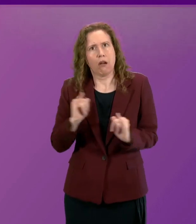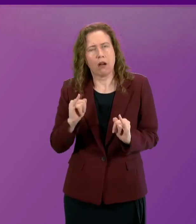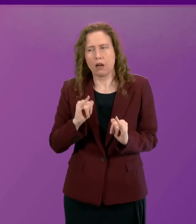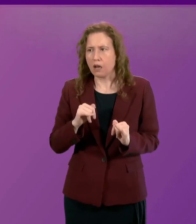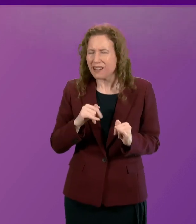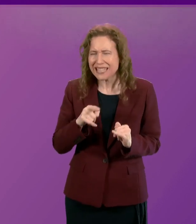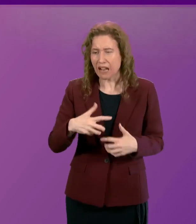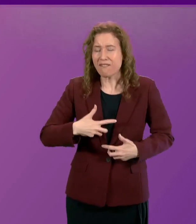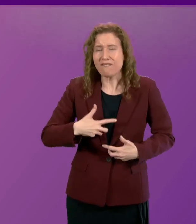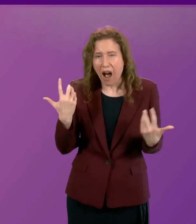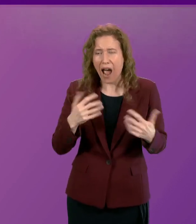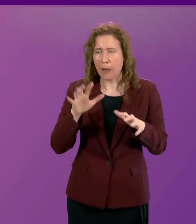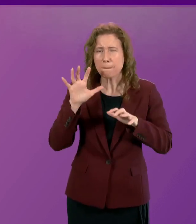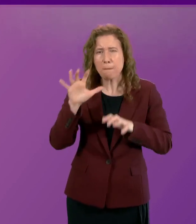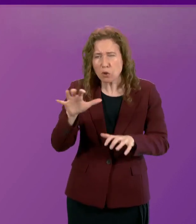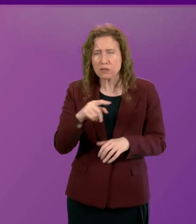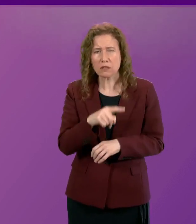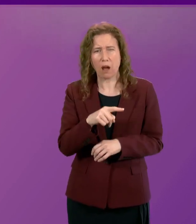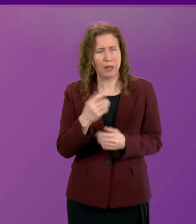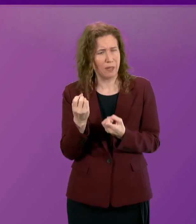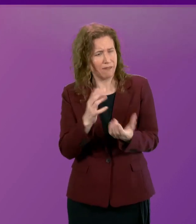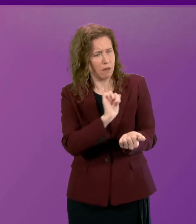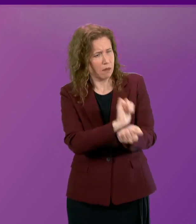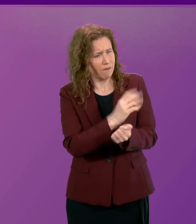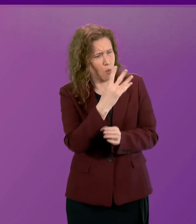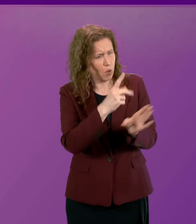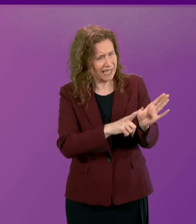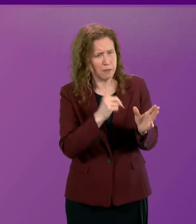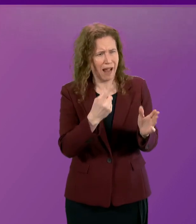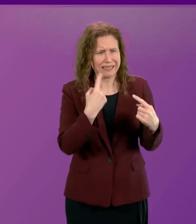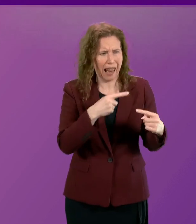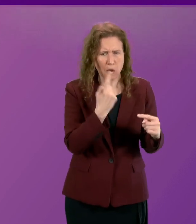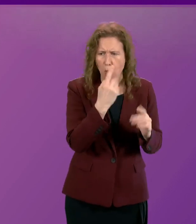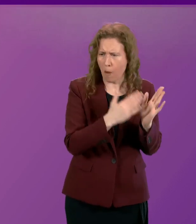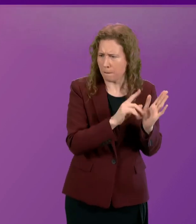A violent monster such as Brown should not be walking the streets just a year